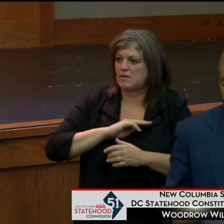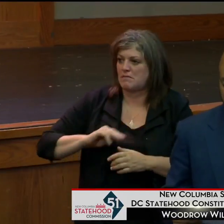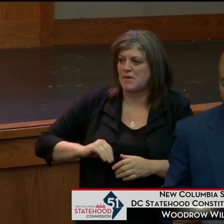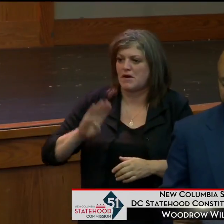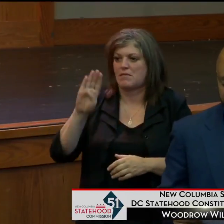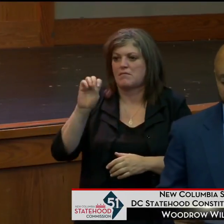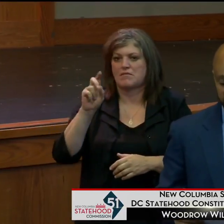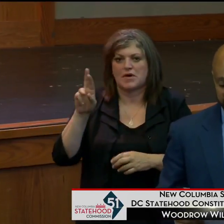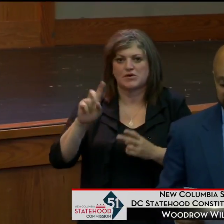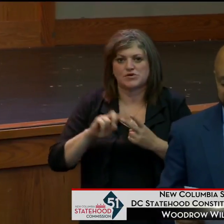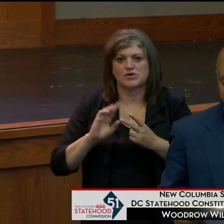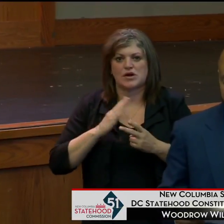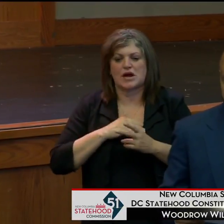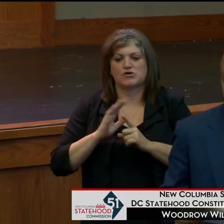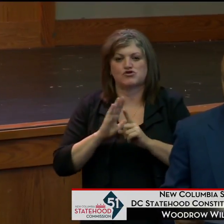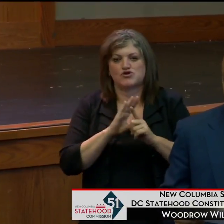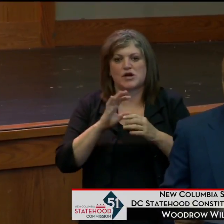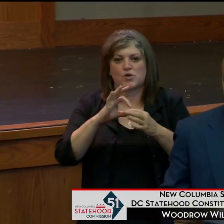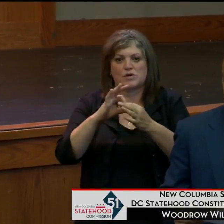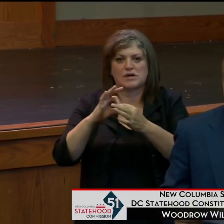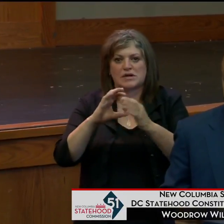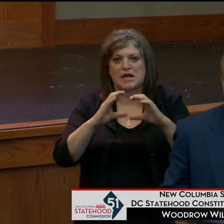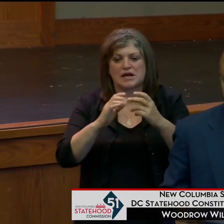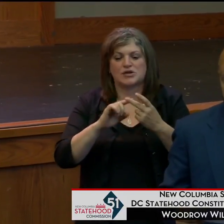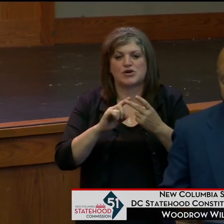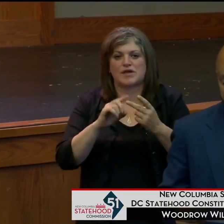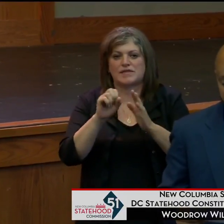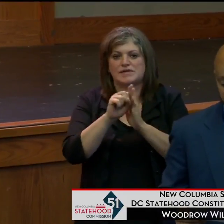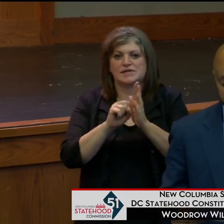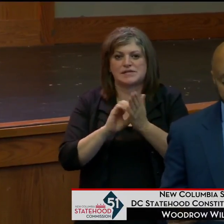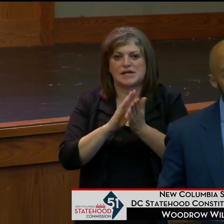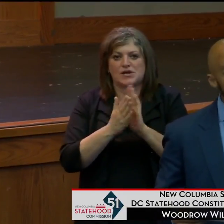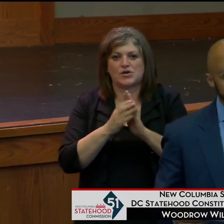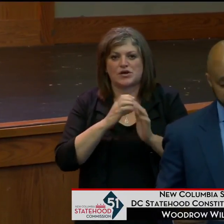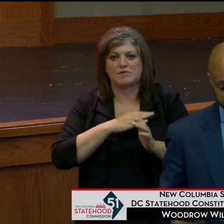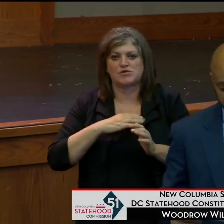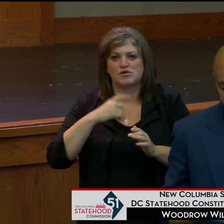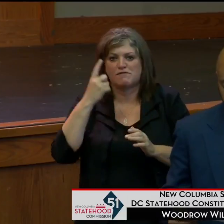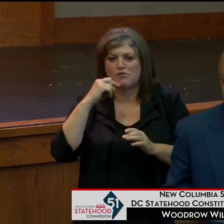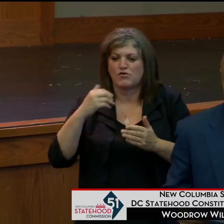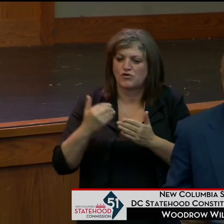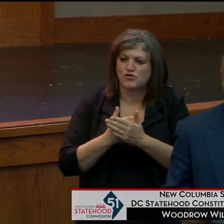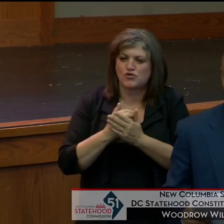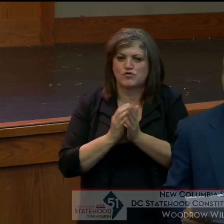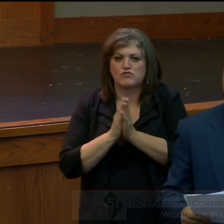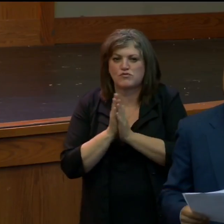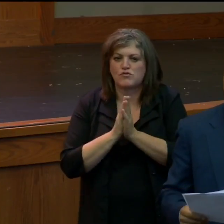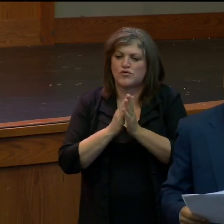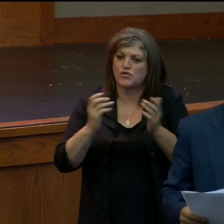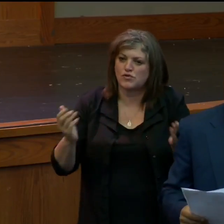BOWSER, OUR SHADOW DELEGATION AND THE STATEHOOD COMMISSION FOR THE RENEWED PUSH TO ACHIEVE EQUAL RIGHTS FOR THE NEARLY